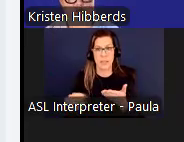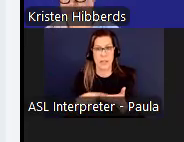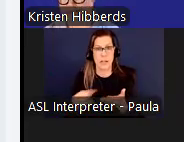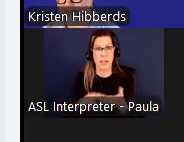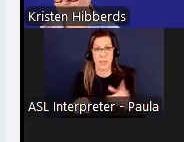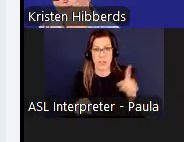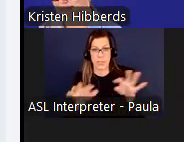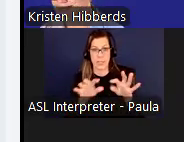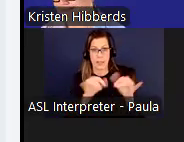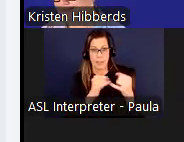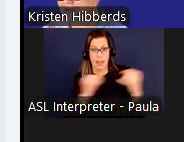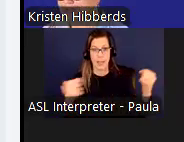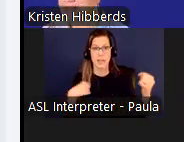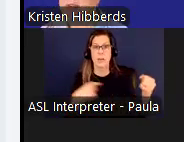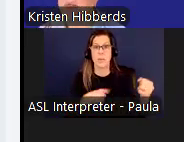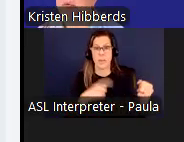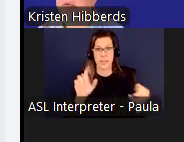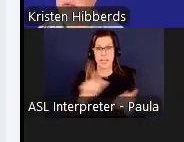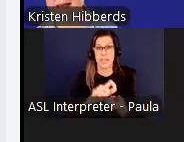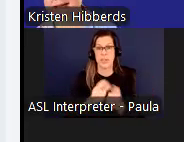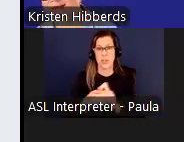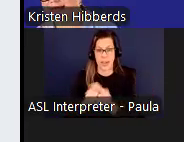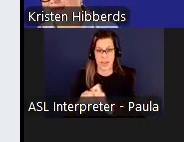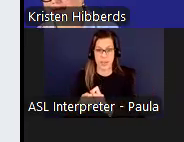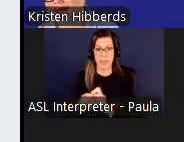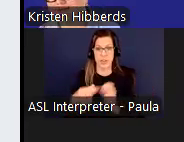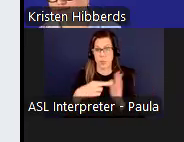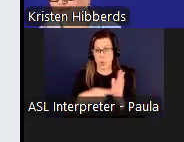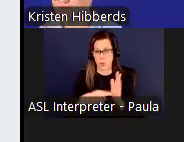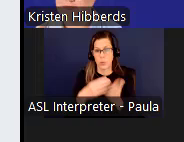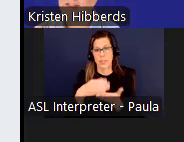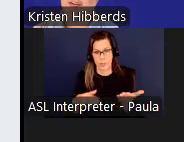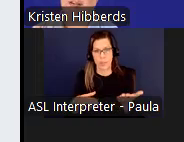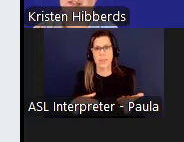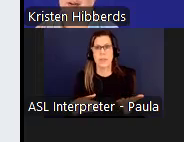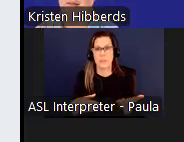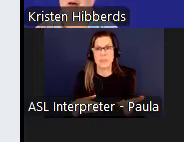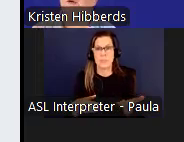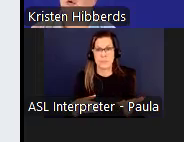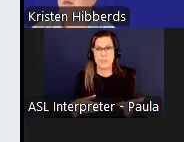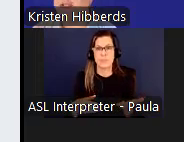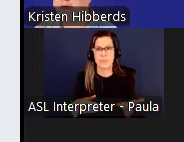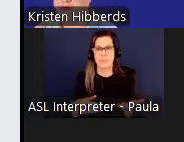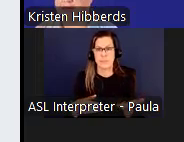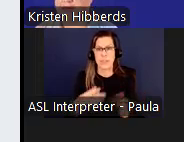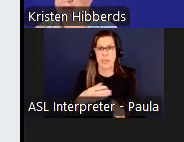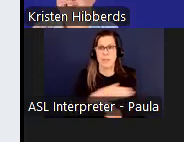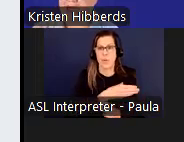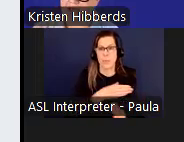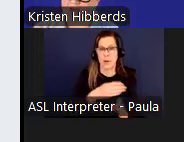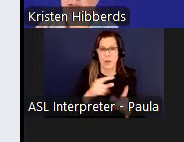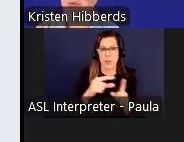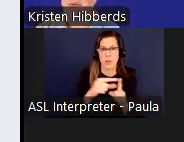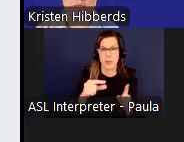We did make some changes in the rule that that took us from a former term of shall